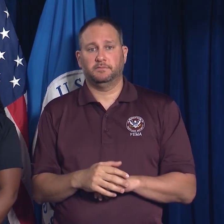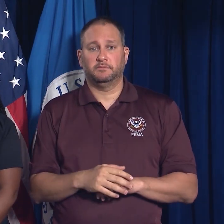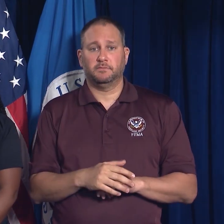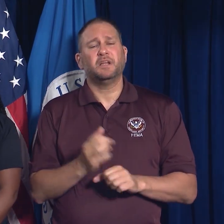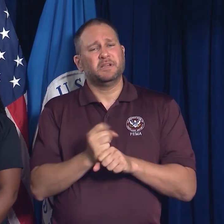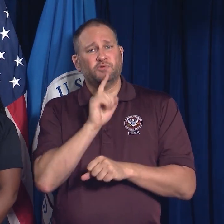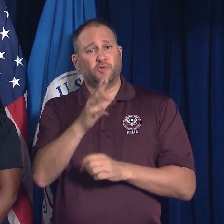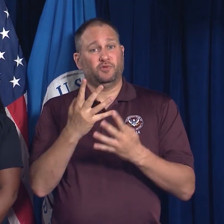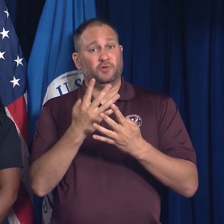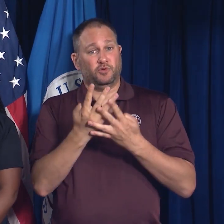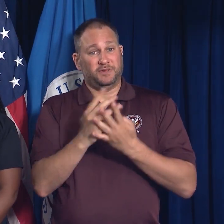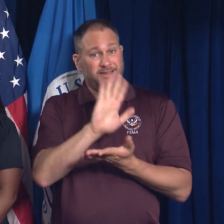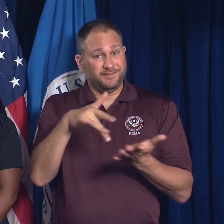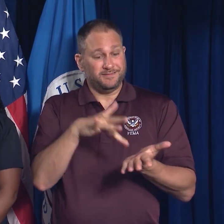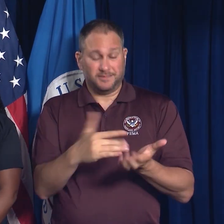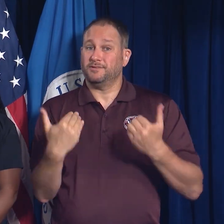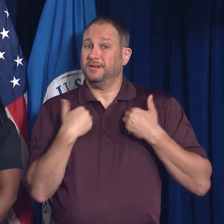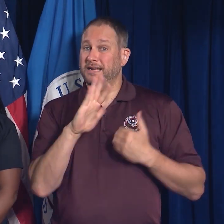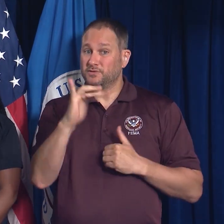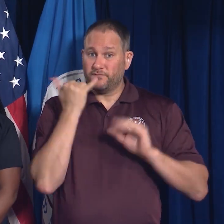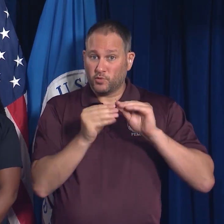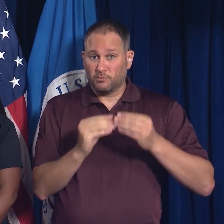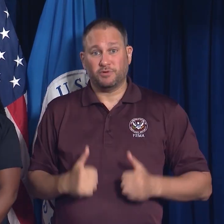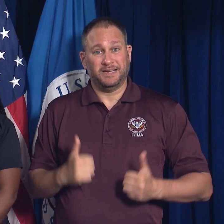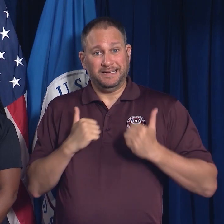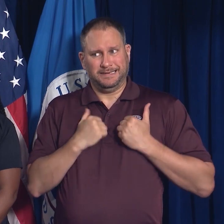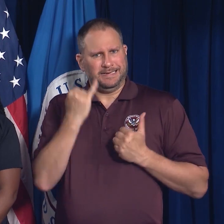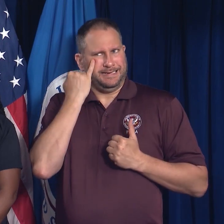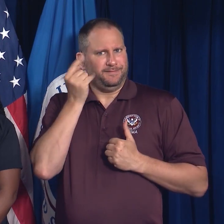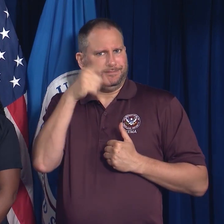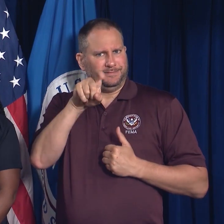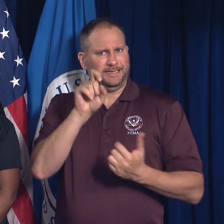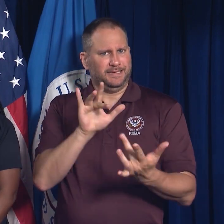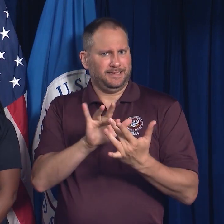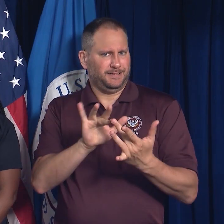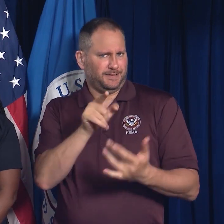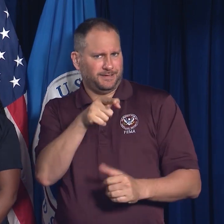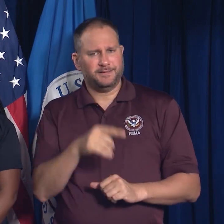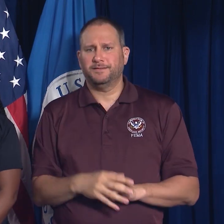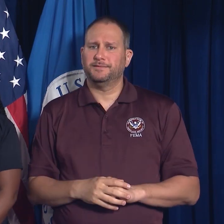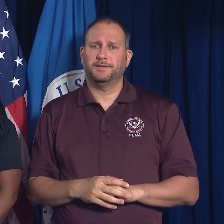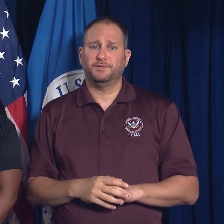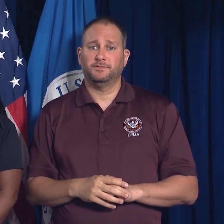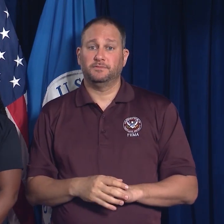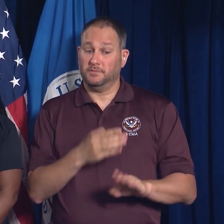Make sure your dialysis center has your phone number and address in case they need to contact you.